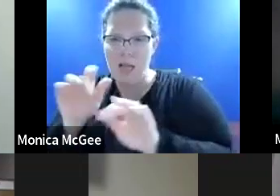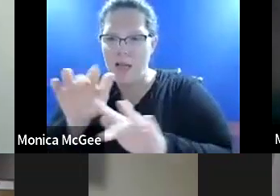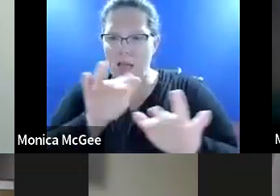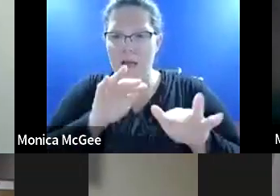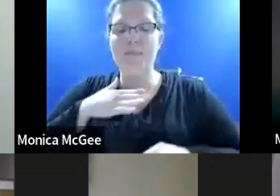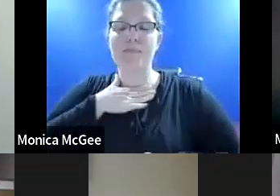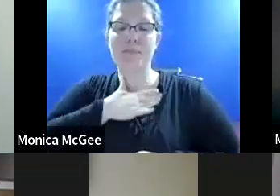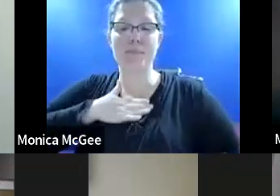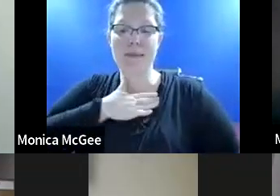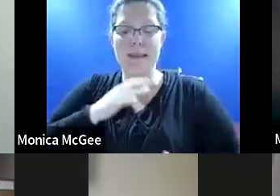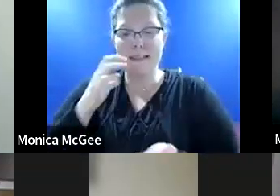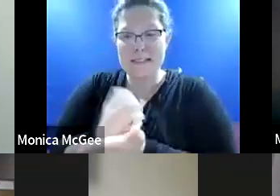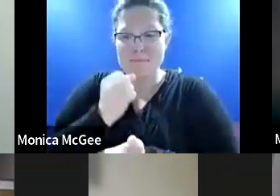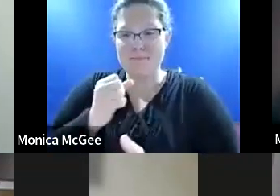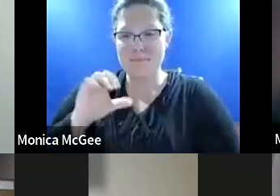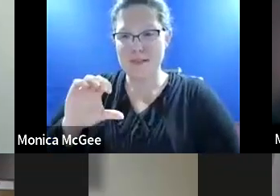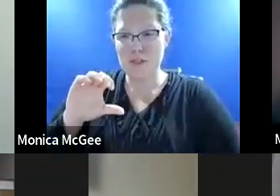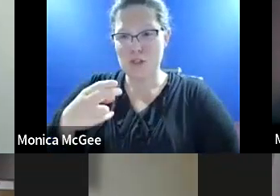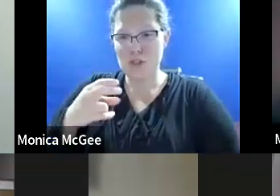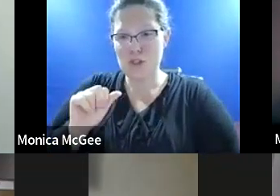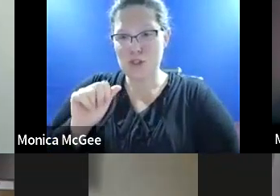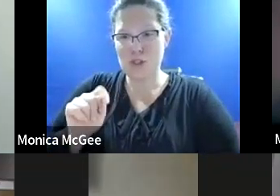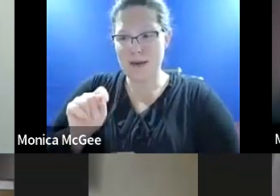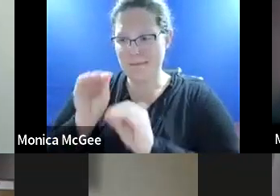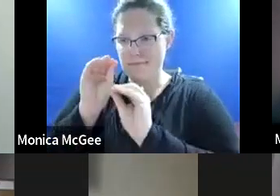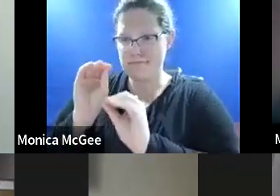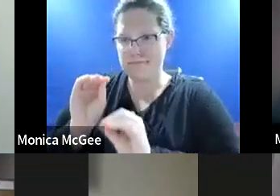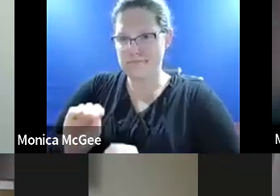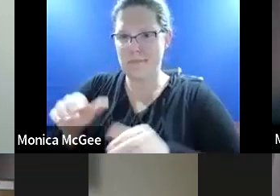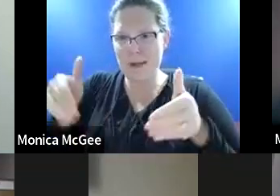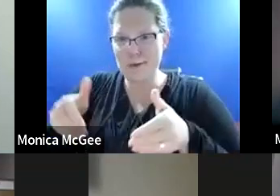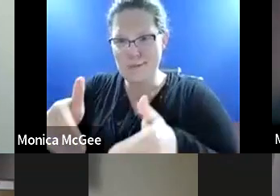WE'LL START IN JUST A MOMENT HERE. WE'LL LET FOLKS WHO ARE COMING IN GET SETTLED.